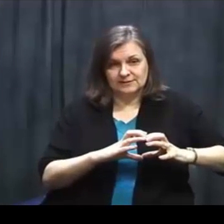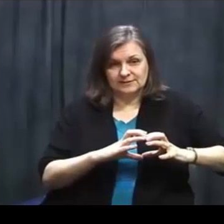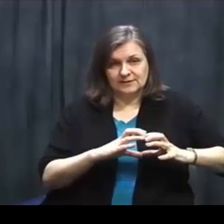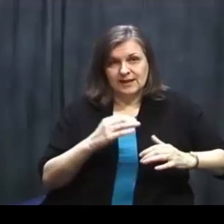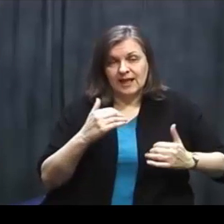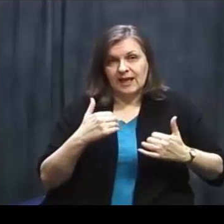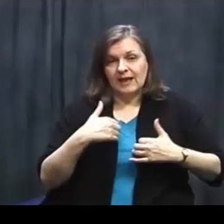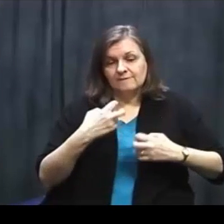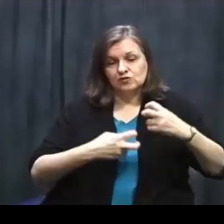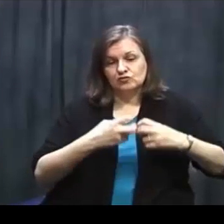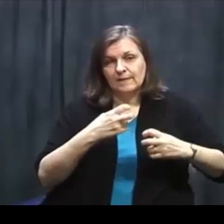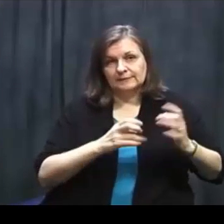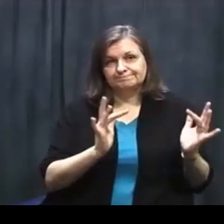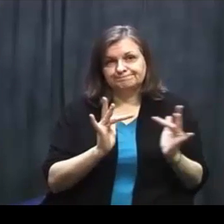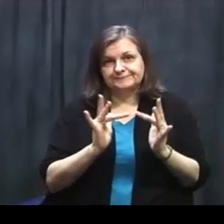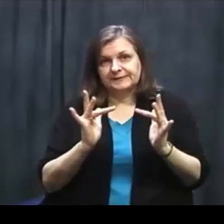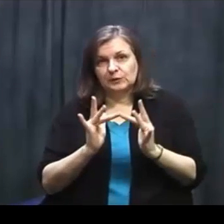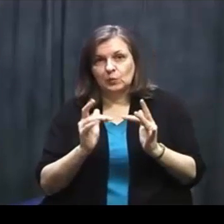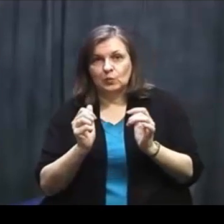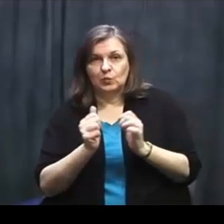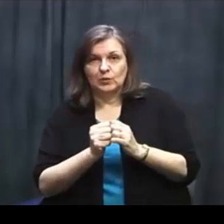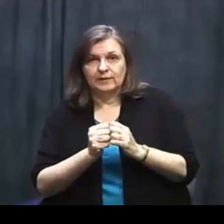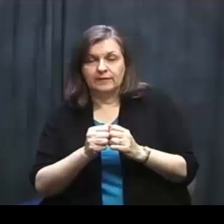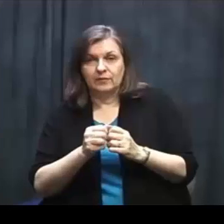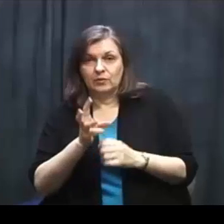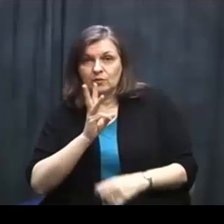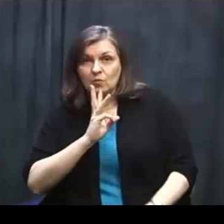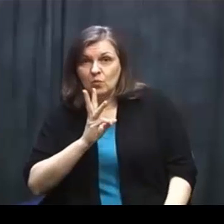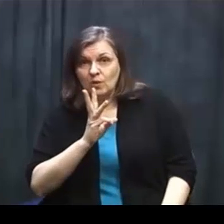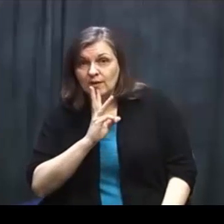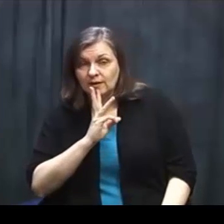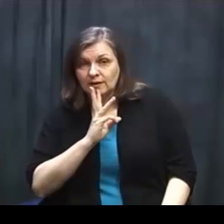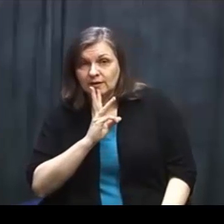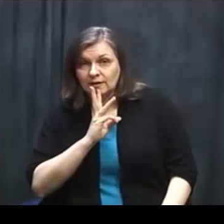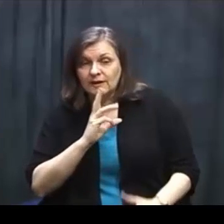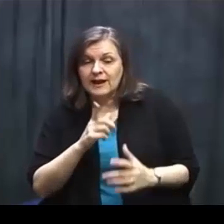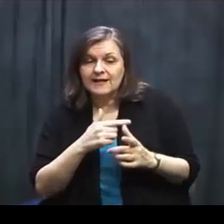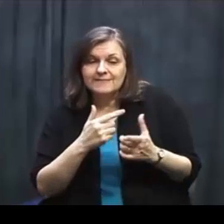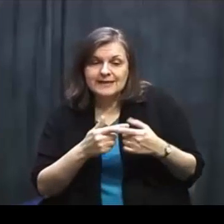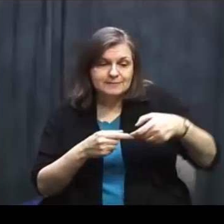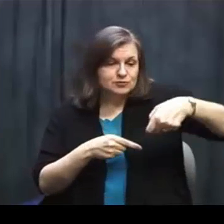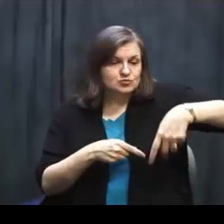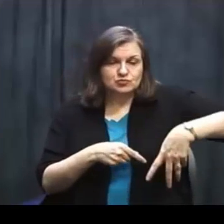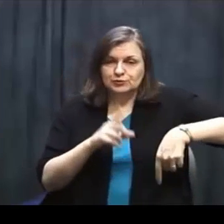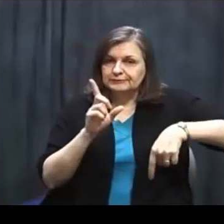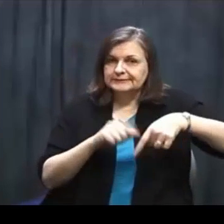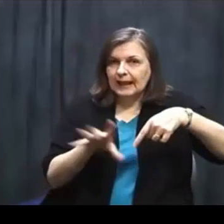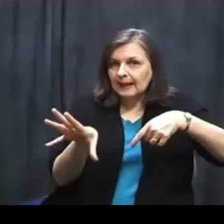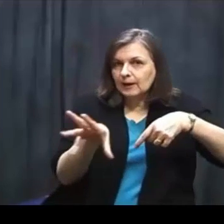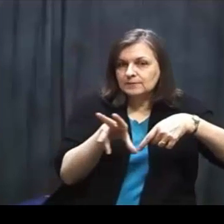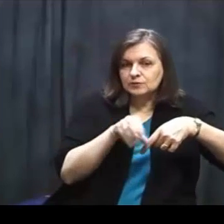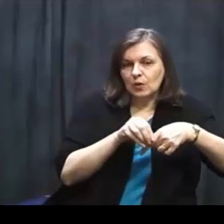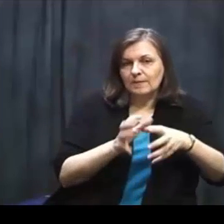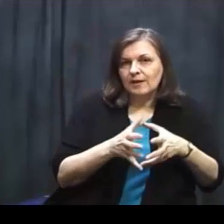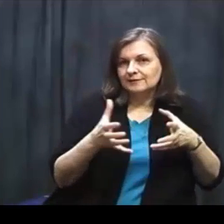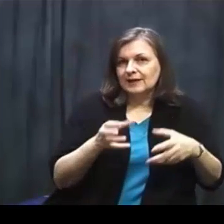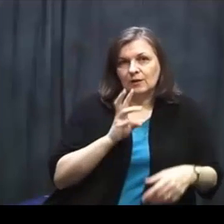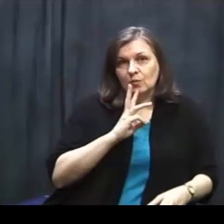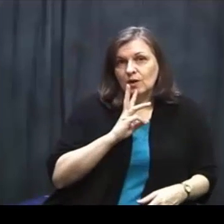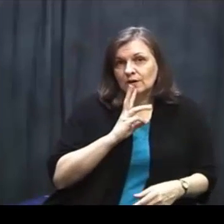have trouble getting surface contact with the water they will have difficulties absorbing